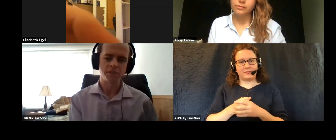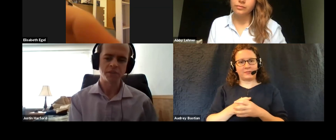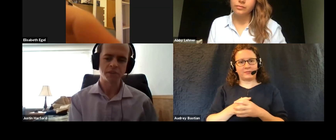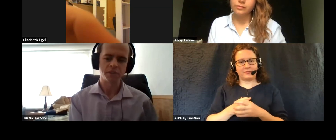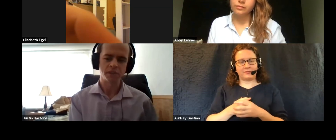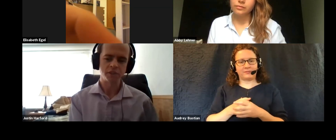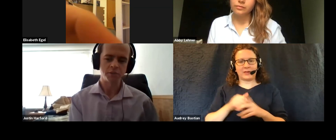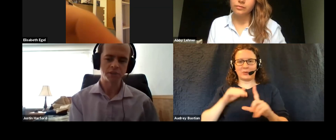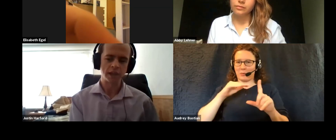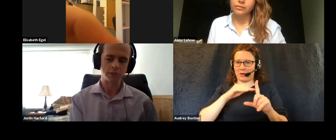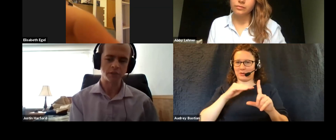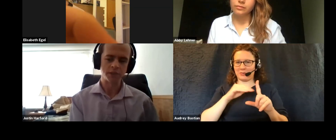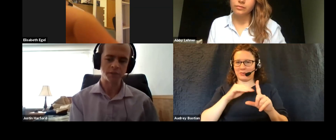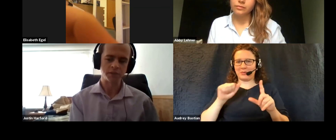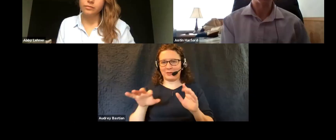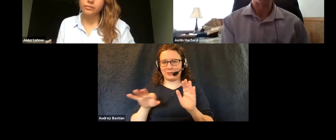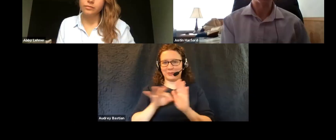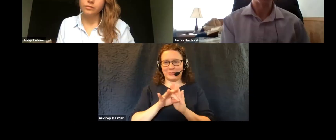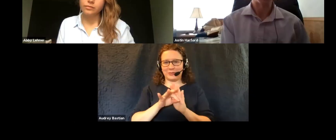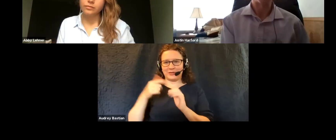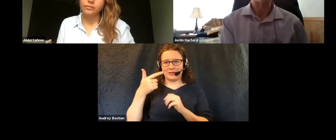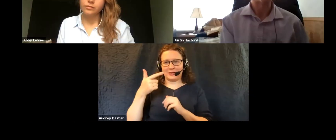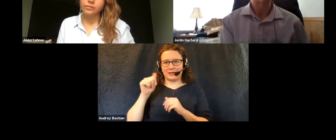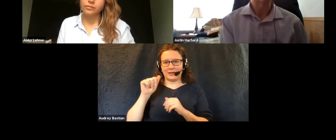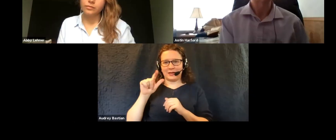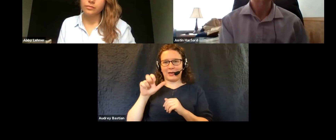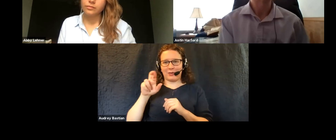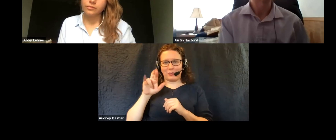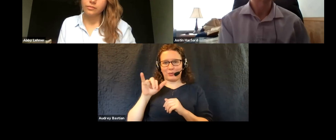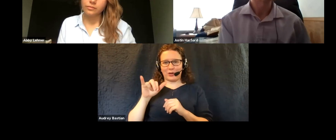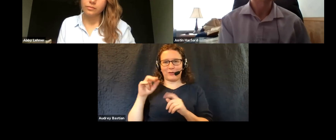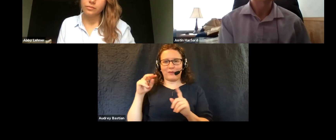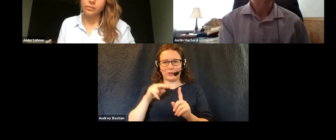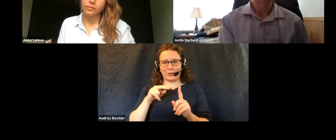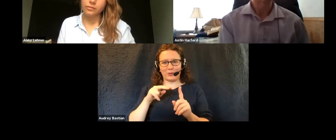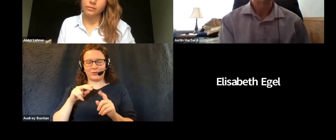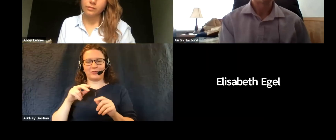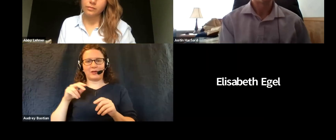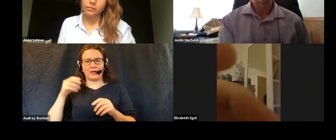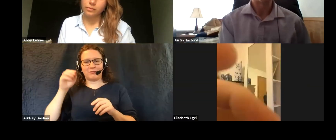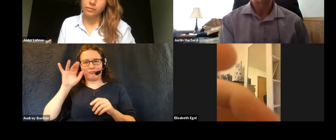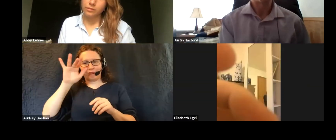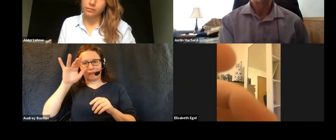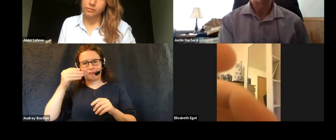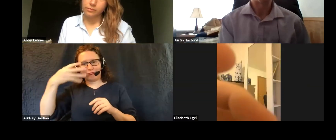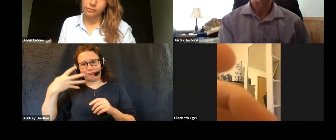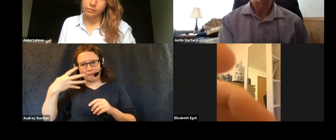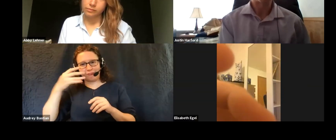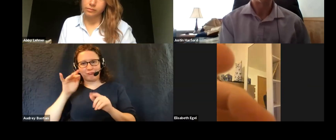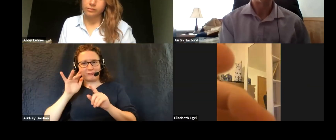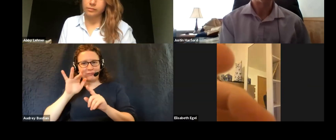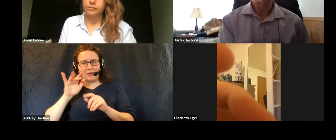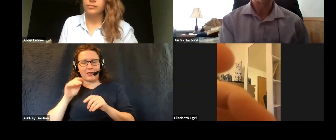you can choose gallery view to hide non video participants, there's a triple dot over each